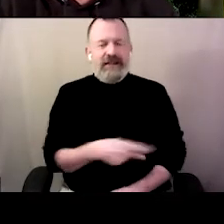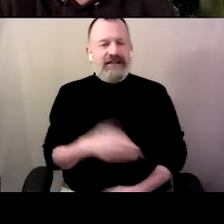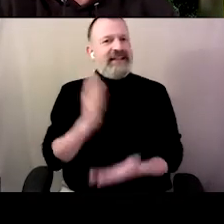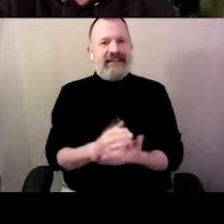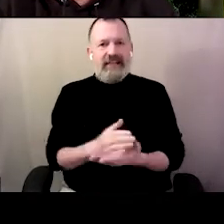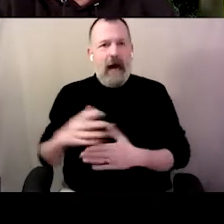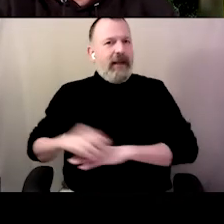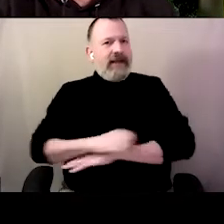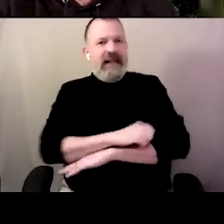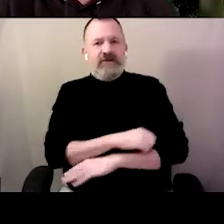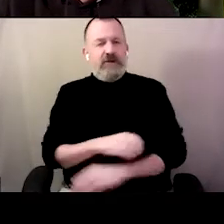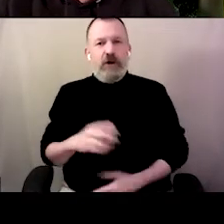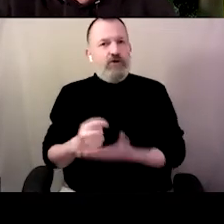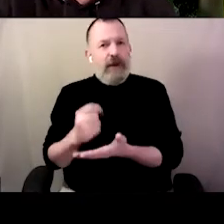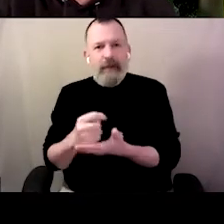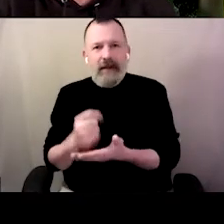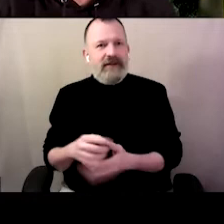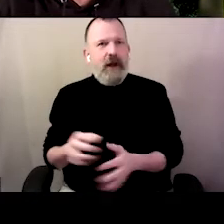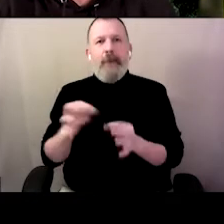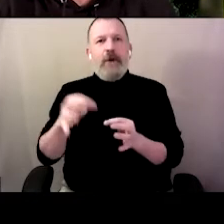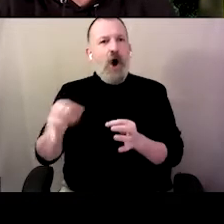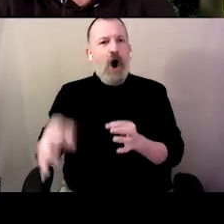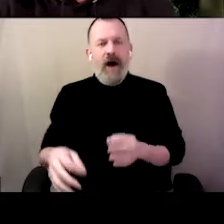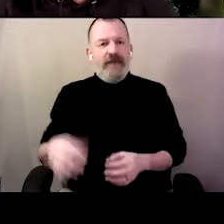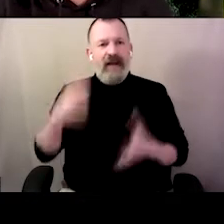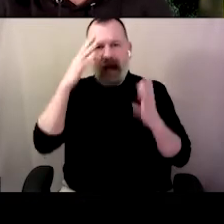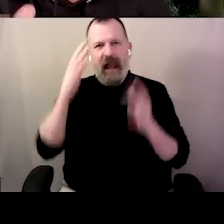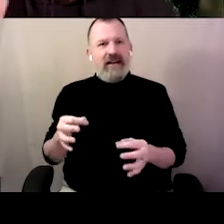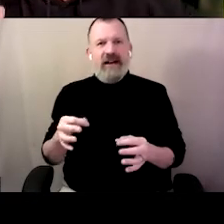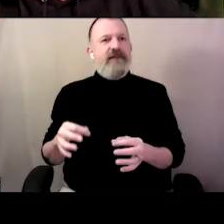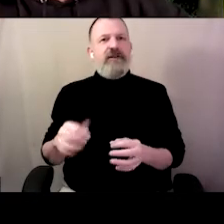CalebBarlow: And this can have a really devastating effect. Well, it's one thing, nothing. This is good,